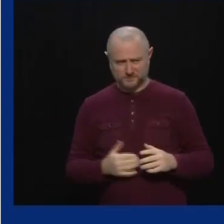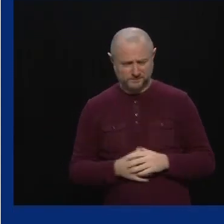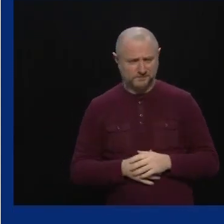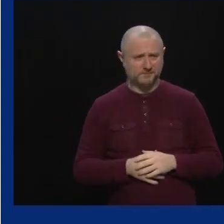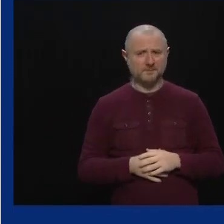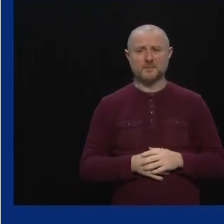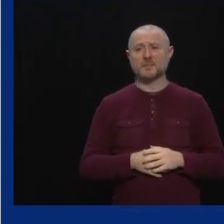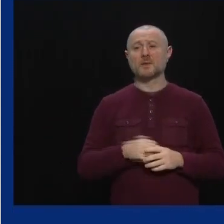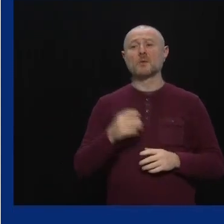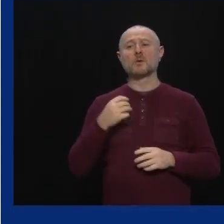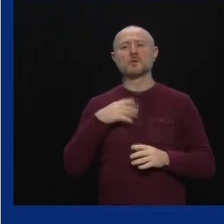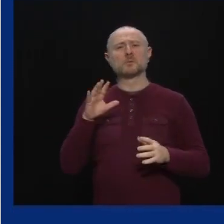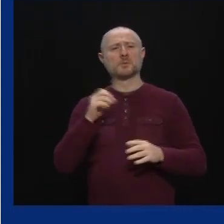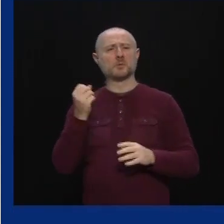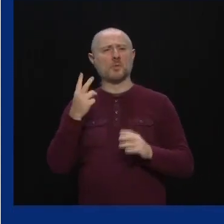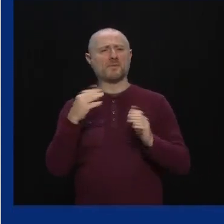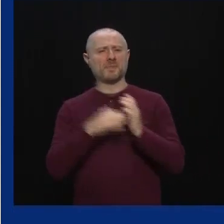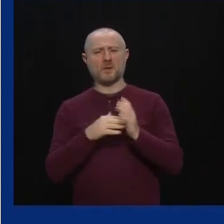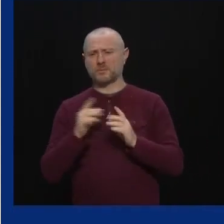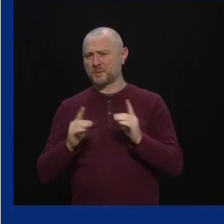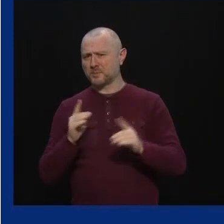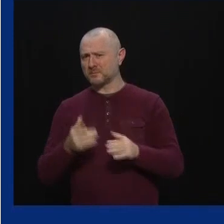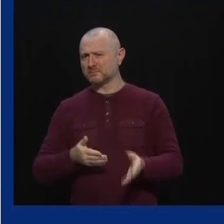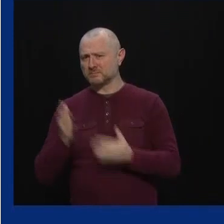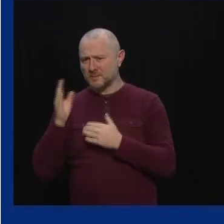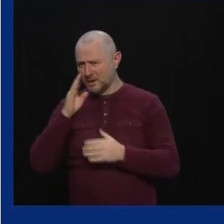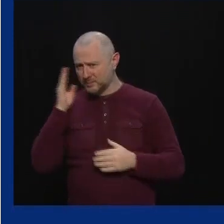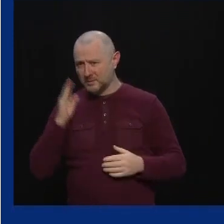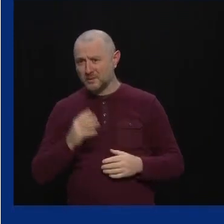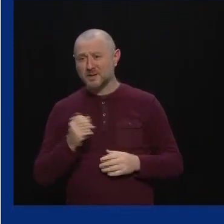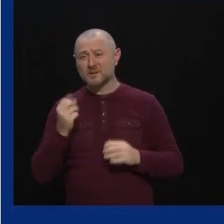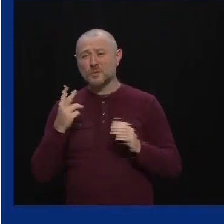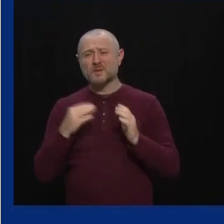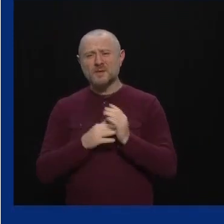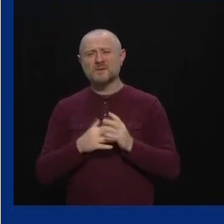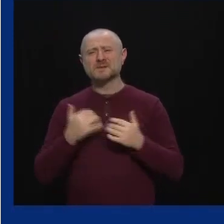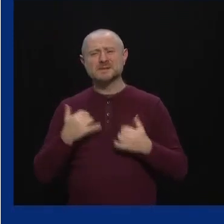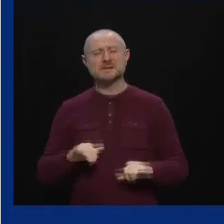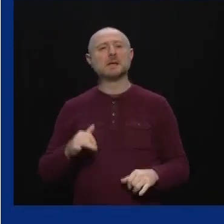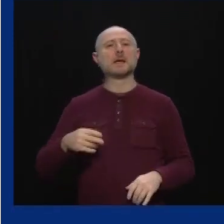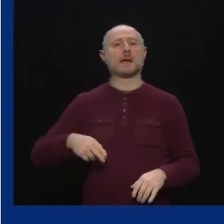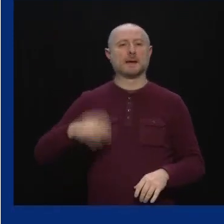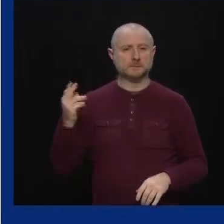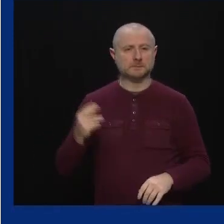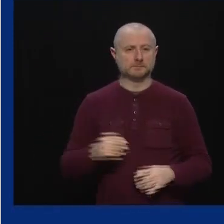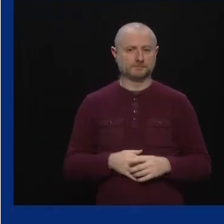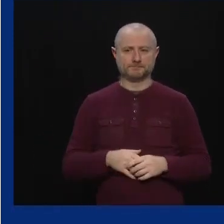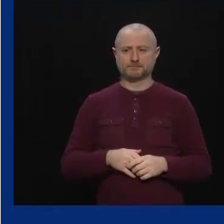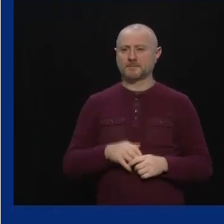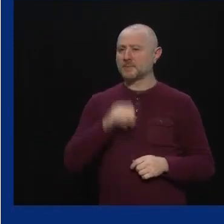DECLINE OF OUR HOSPITALIZATIONS, DOWN ABOUT 245, DOWN SINCE THE